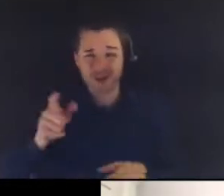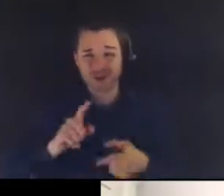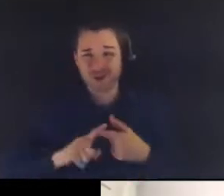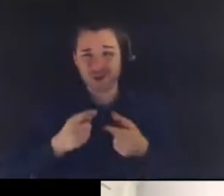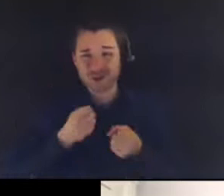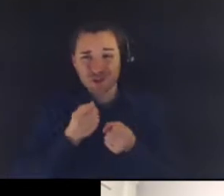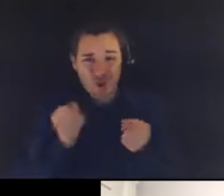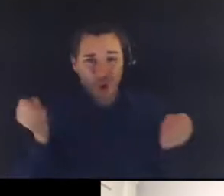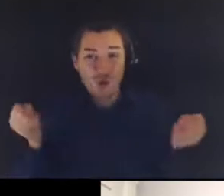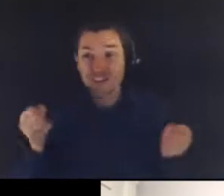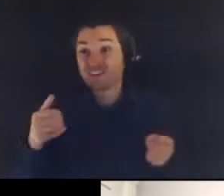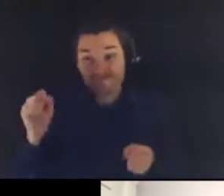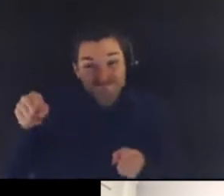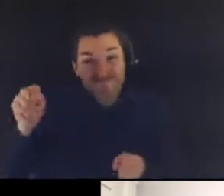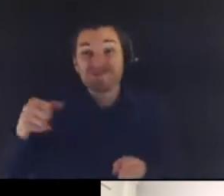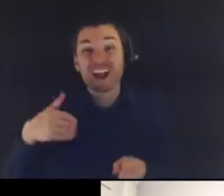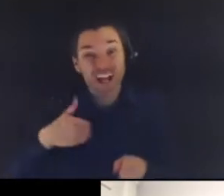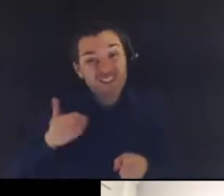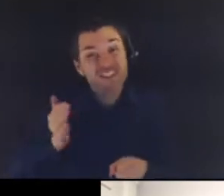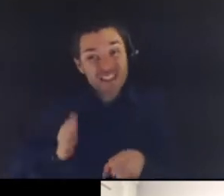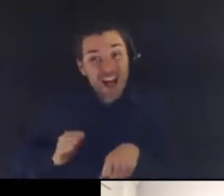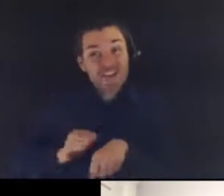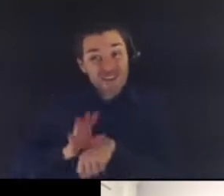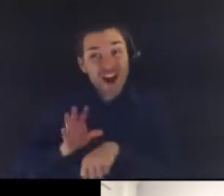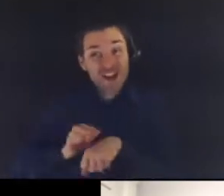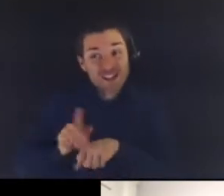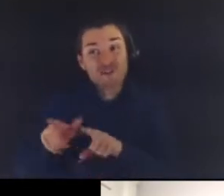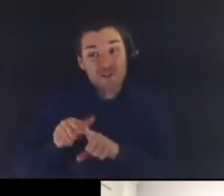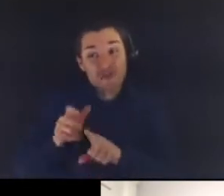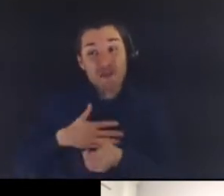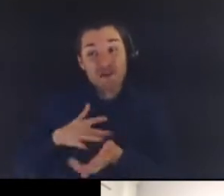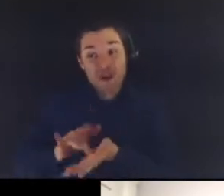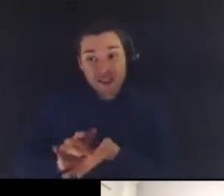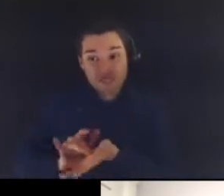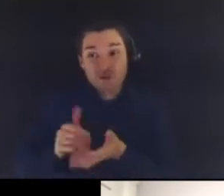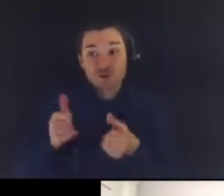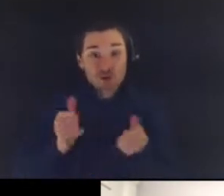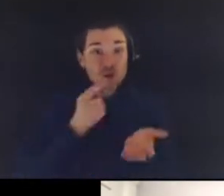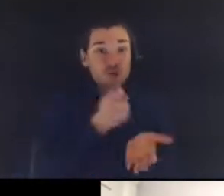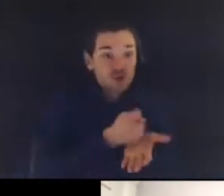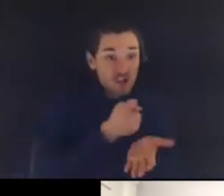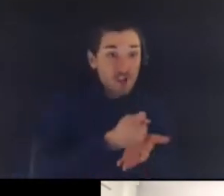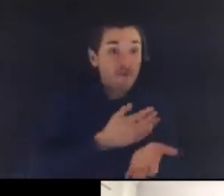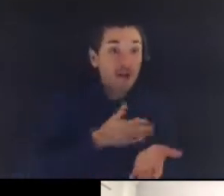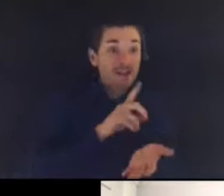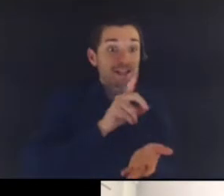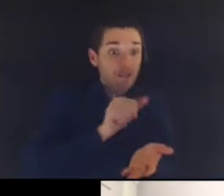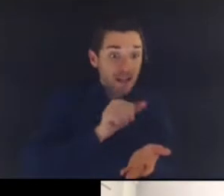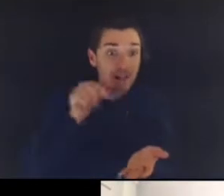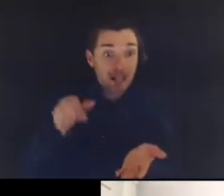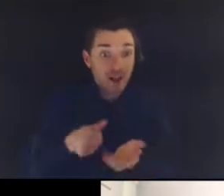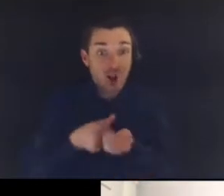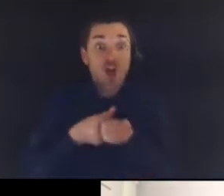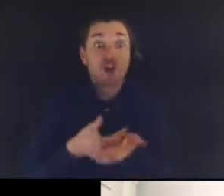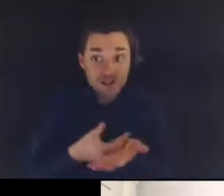from my medicine to treat my disability which creates more disabilities.